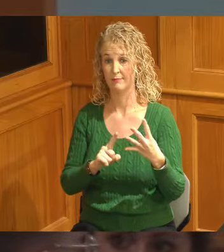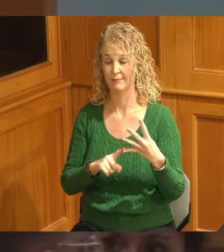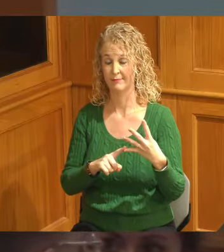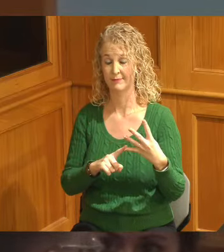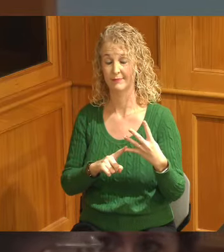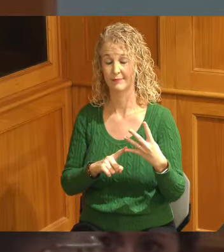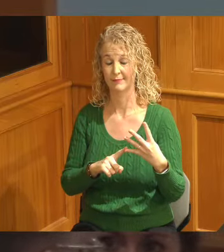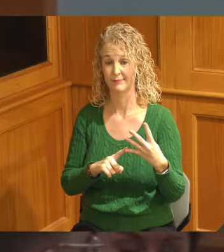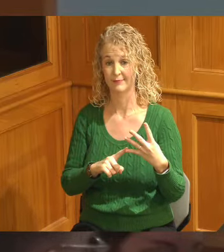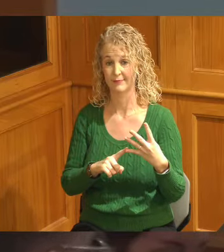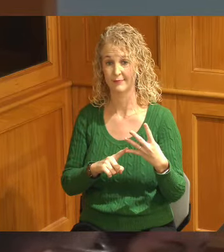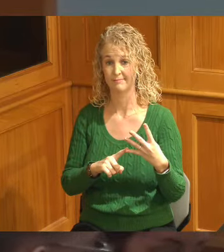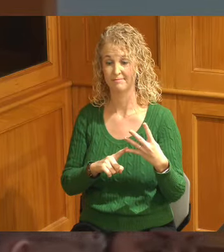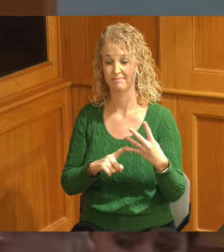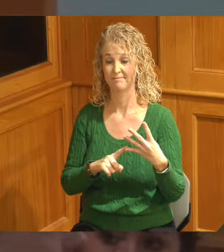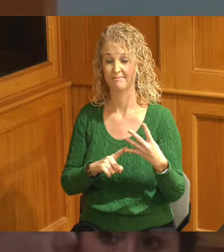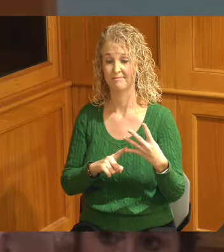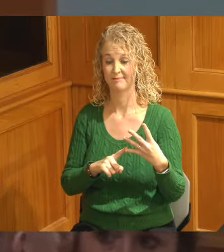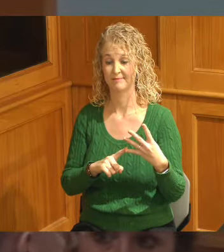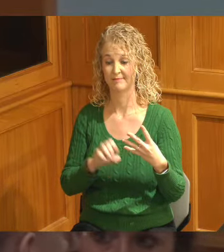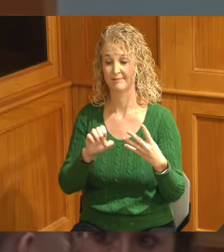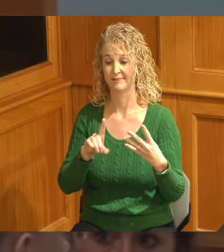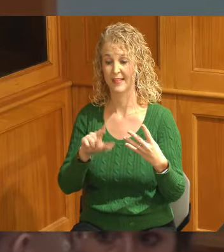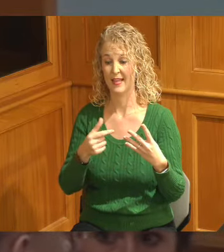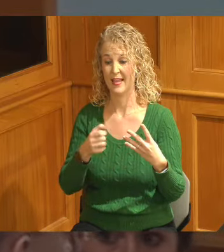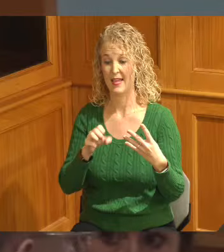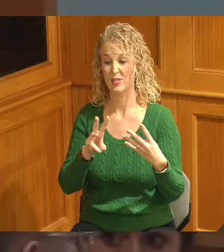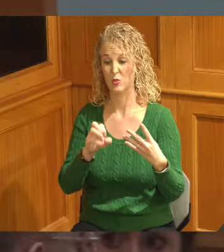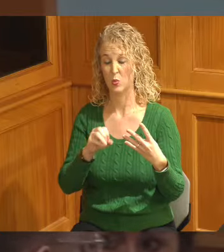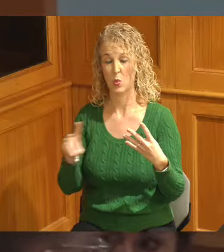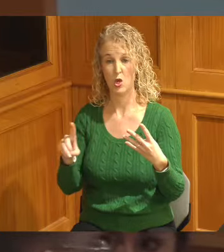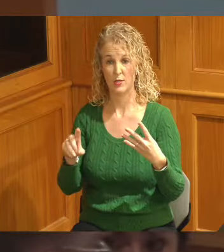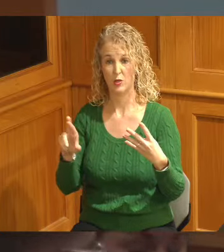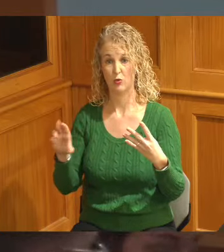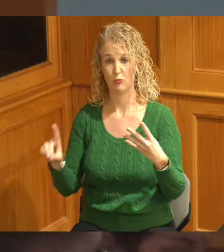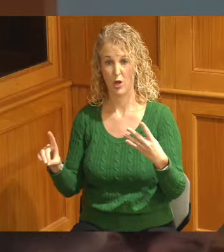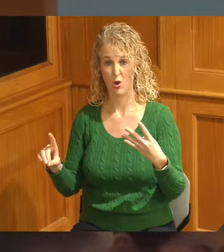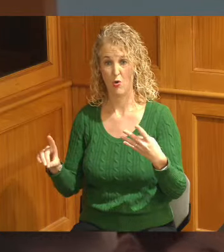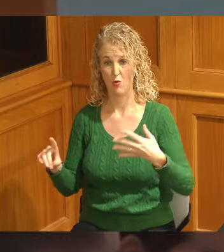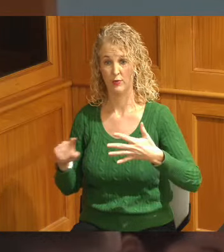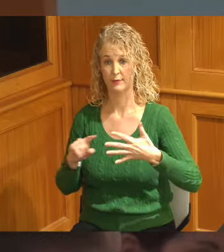vast majority of Dry Ridge Road. Edgewood Road from Lee Creek to about 500 ft north of Trail